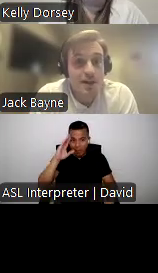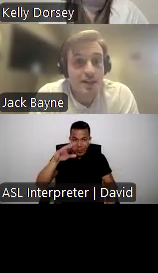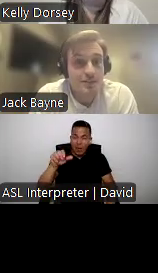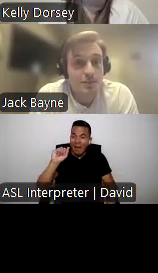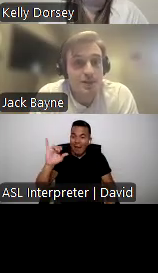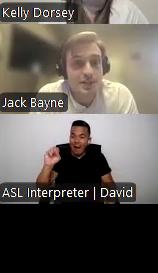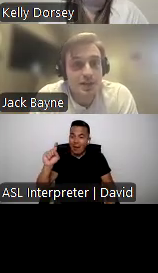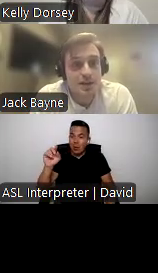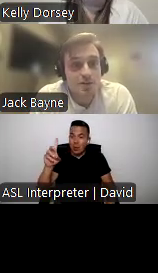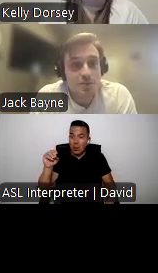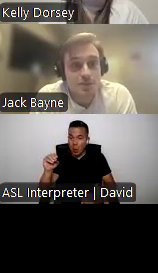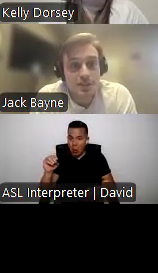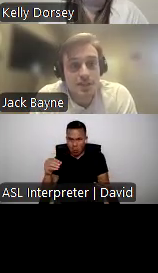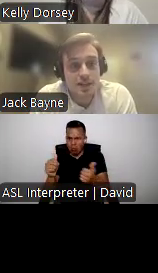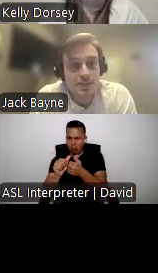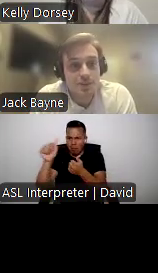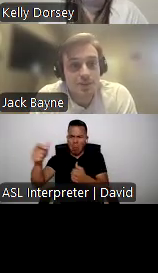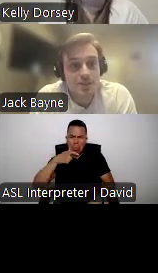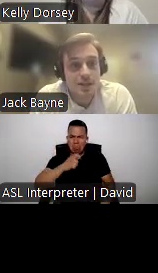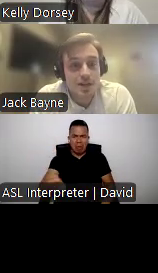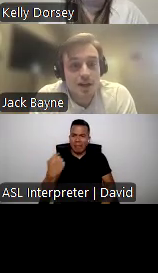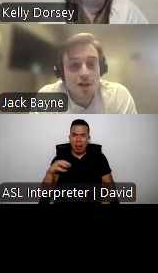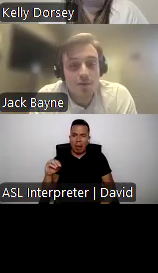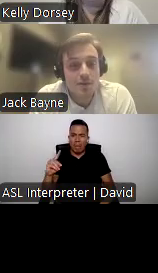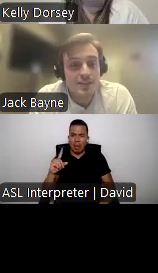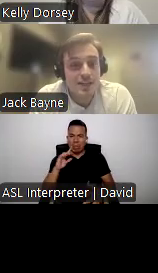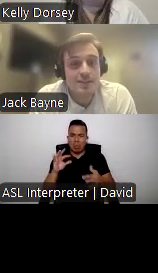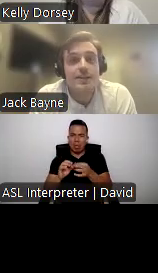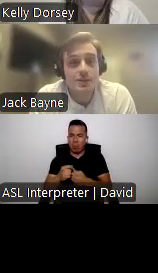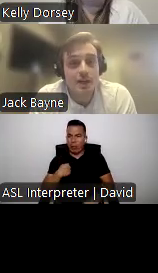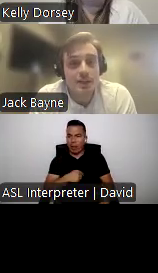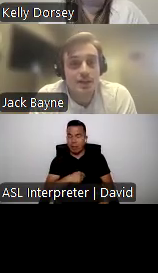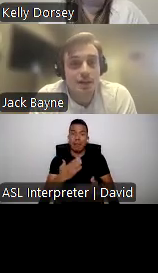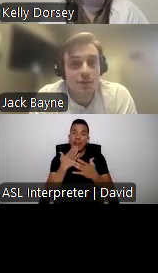hike it out to Maryland to get connected with us. But thanks again. And thank you, Kelly,